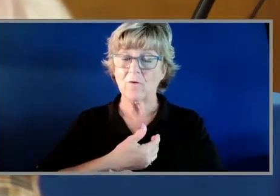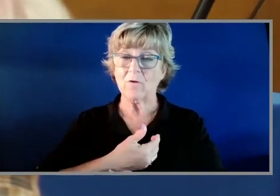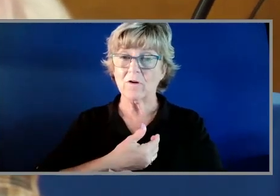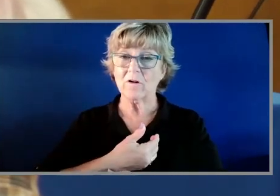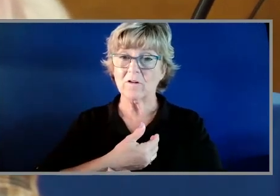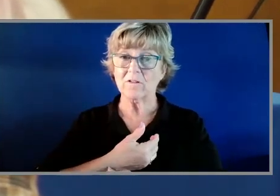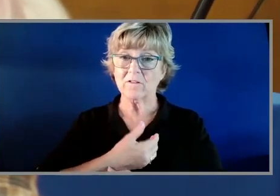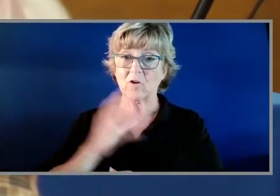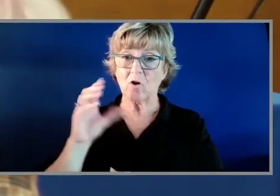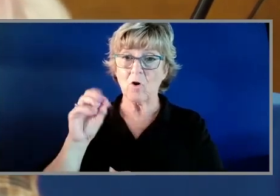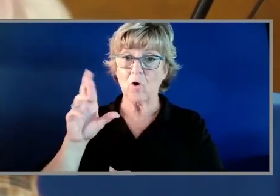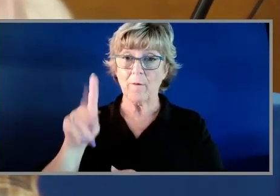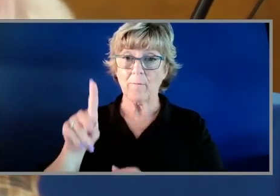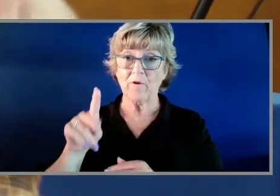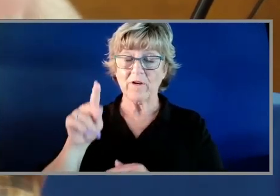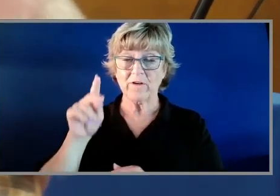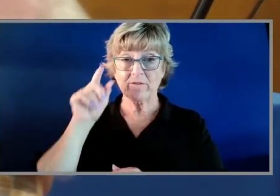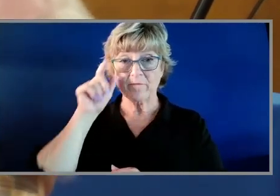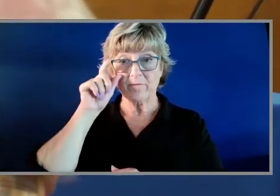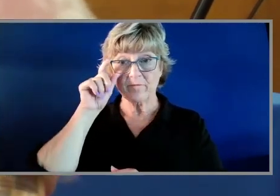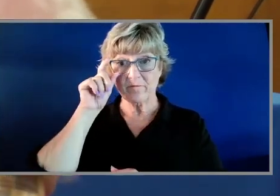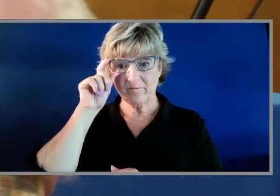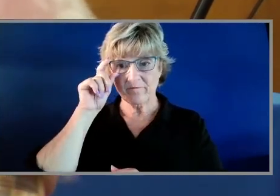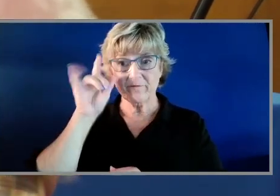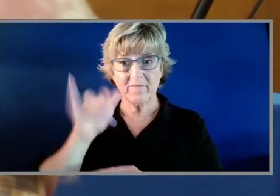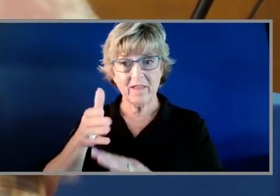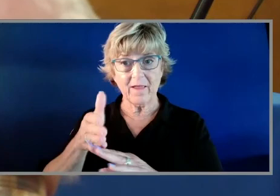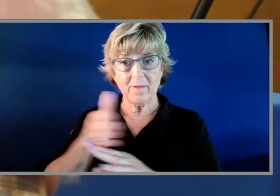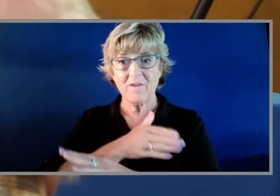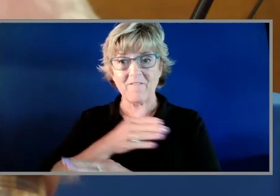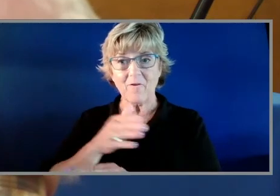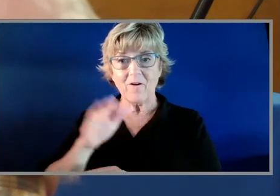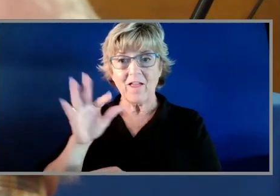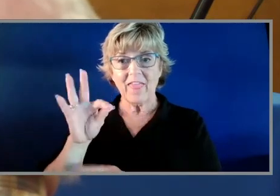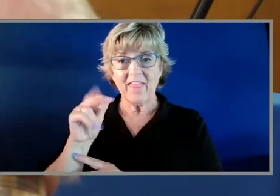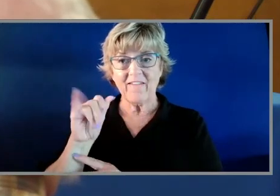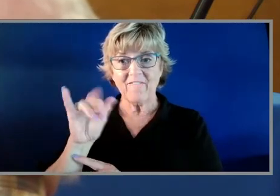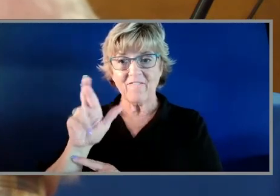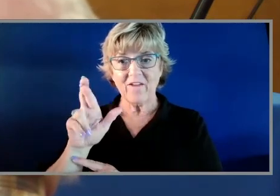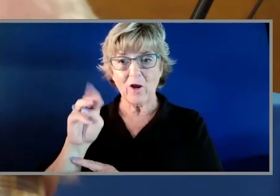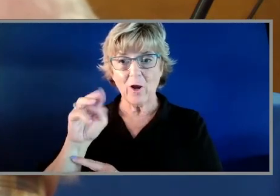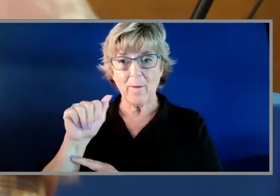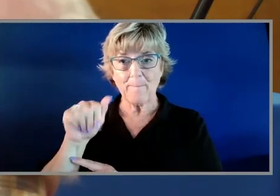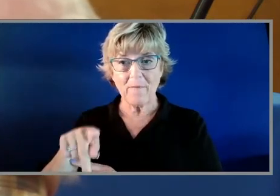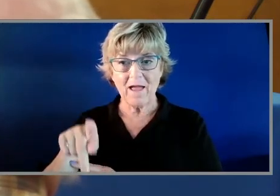Studio: fulsome is a client of national demographic corporation, but what happened was, and this was before the